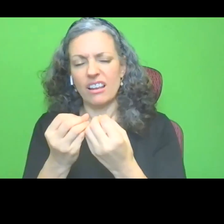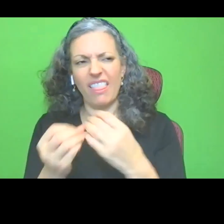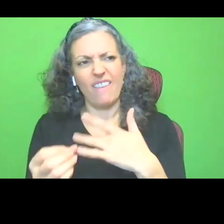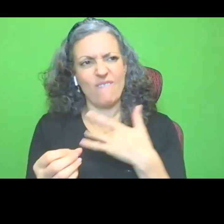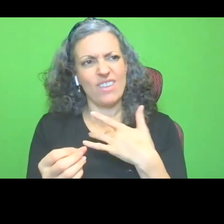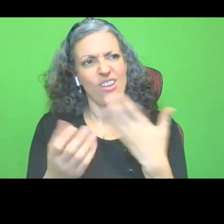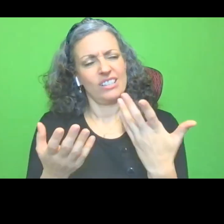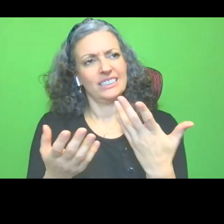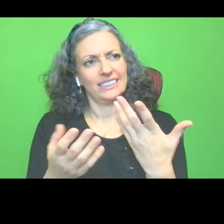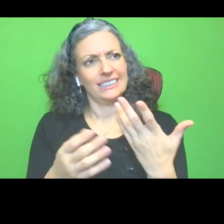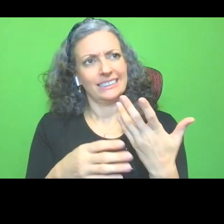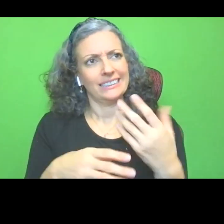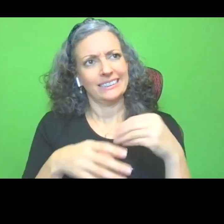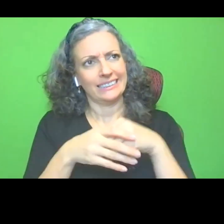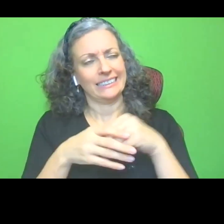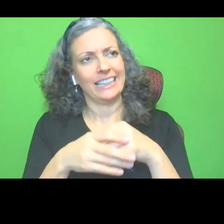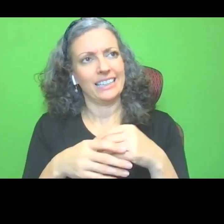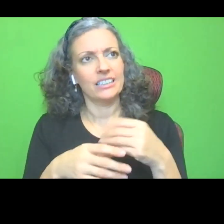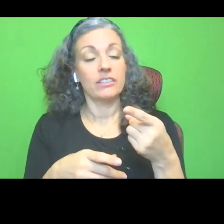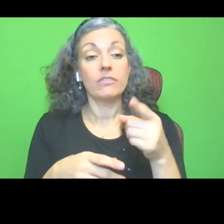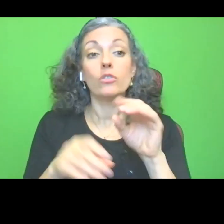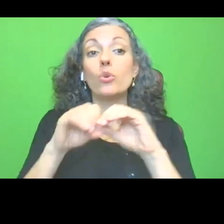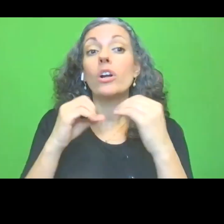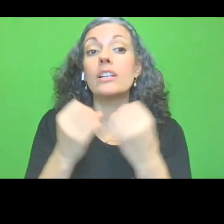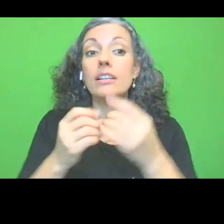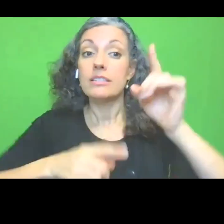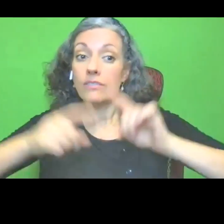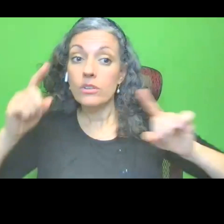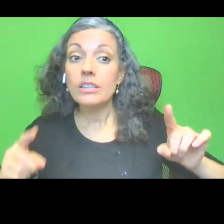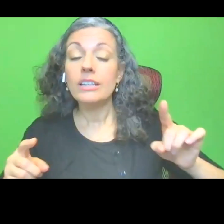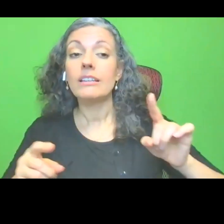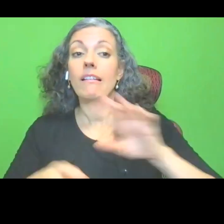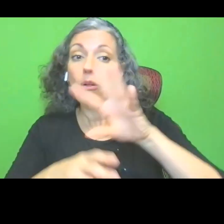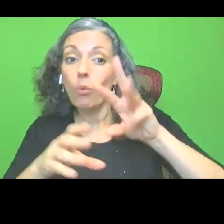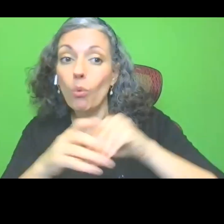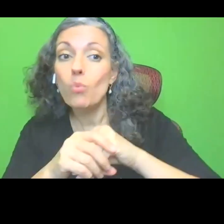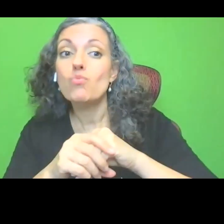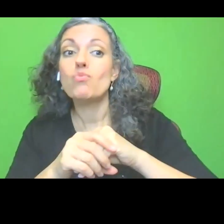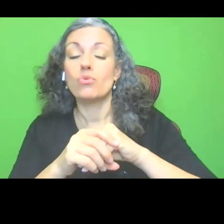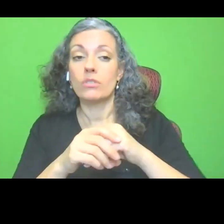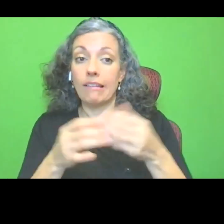If your organization has any kind of a diversity, equity, inclusion effort going right now,